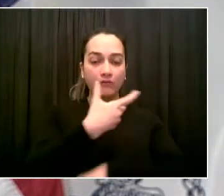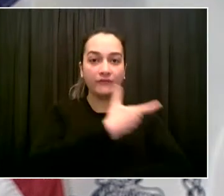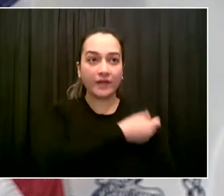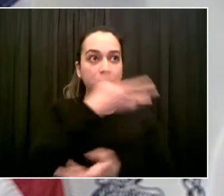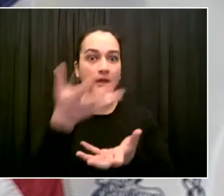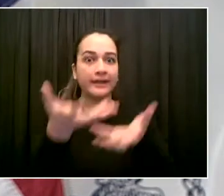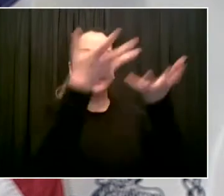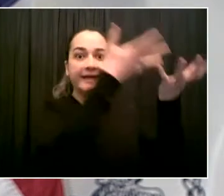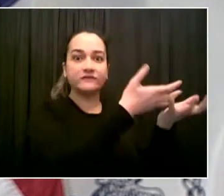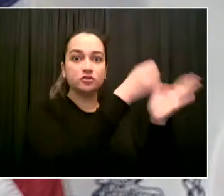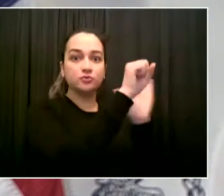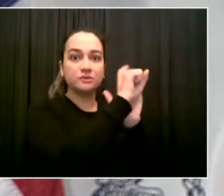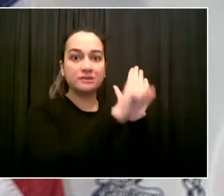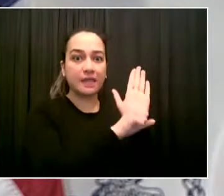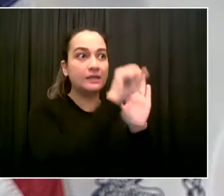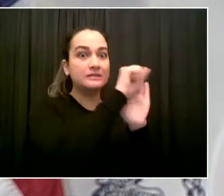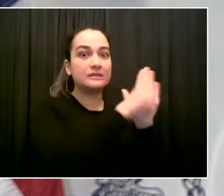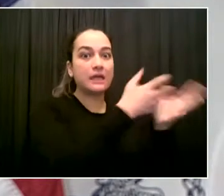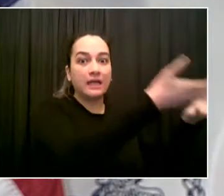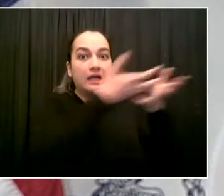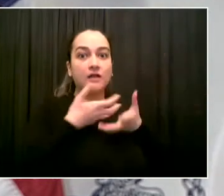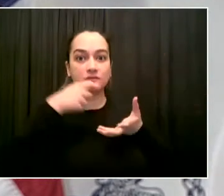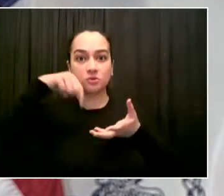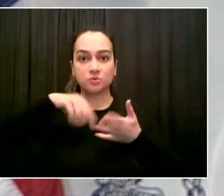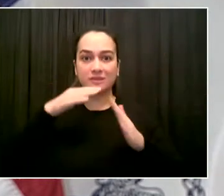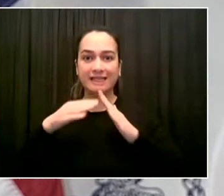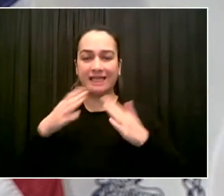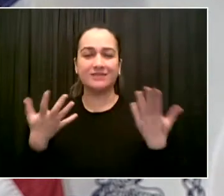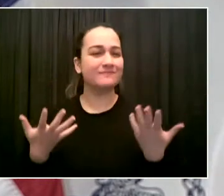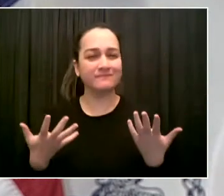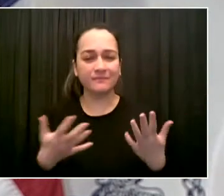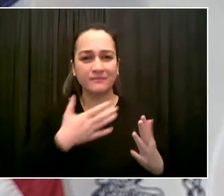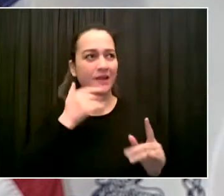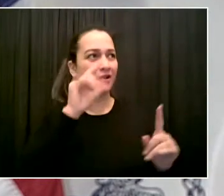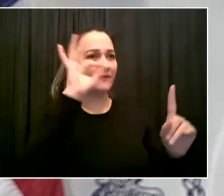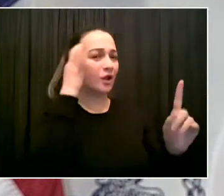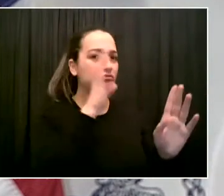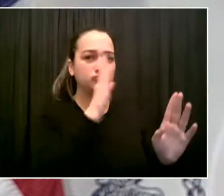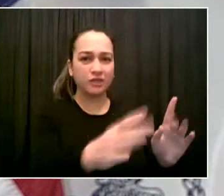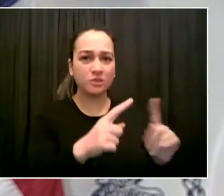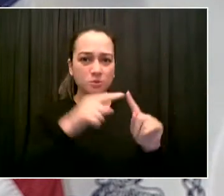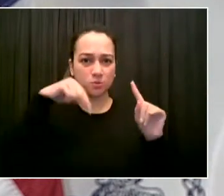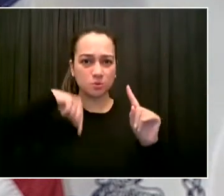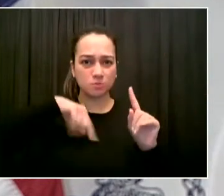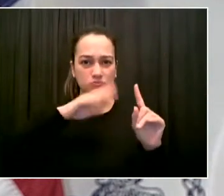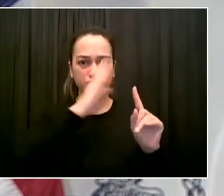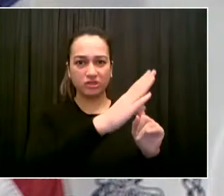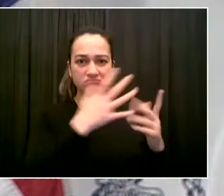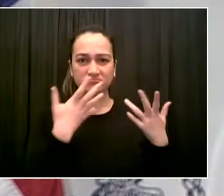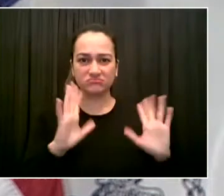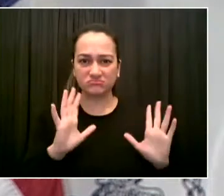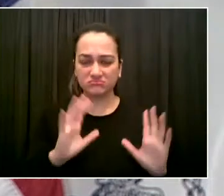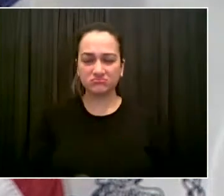AVCCCCATINININMG OR PEOPLE WORK QUICKLY AND MORE EFFECTIVELY. THAT'S WHAT I WOULD LIKE TO SEE. KATIE FROM